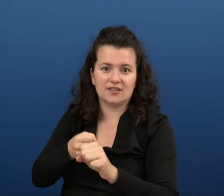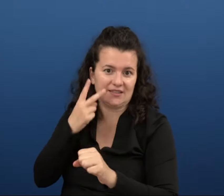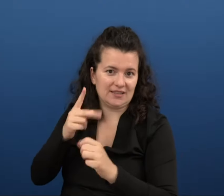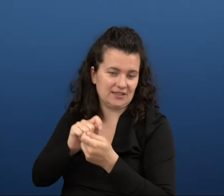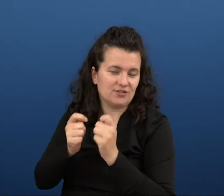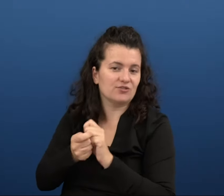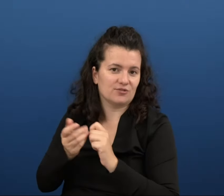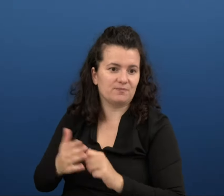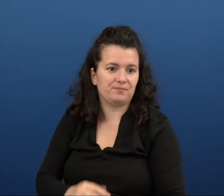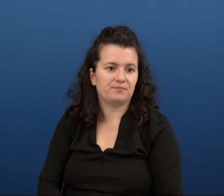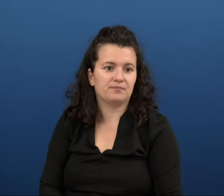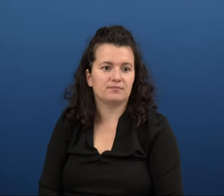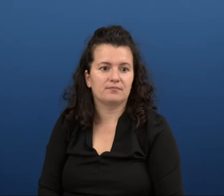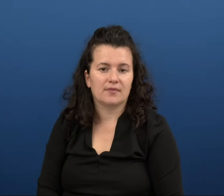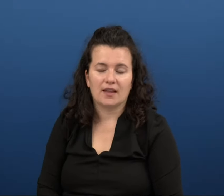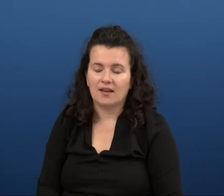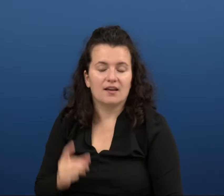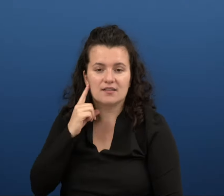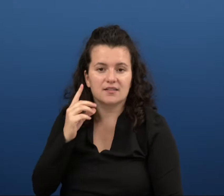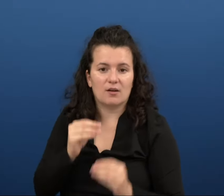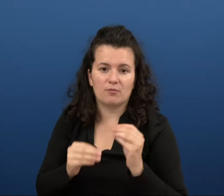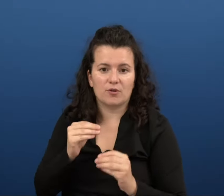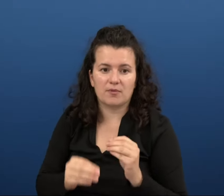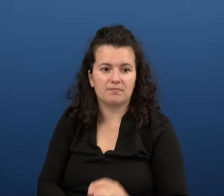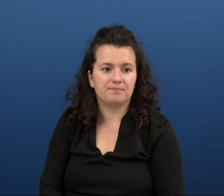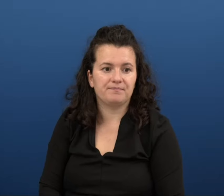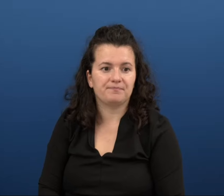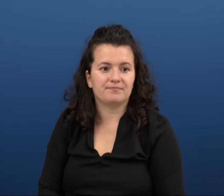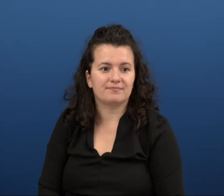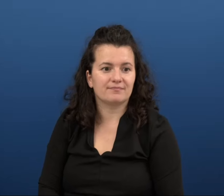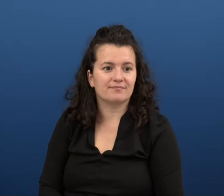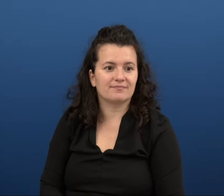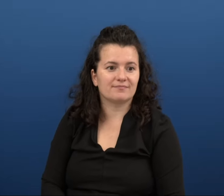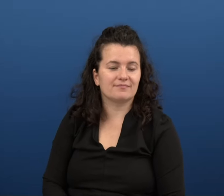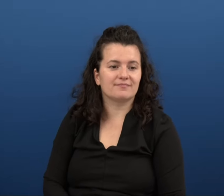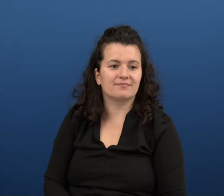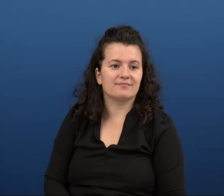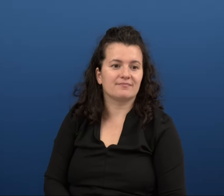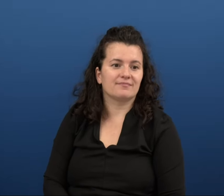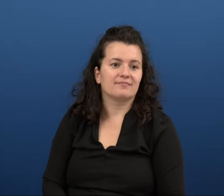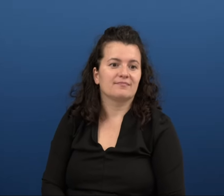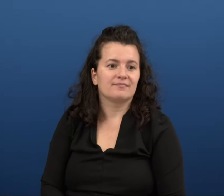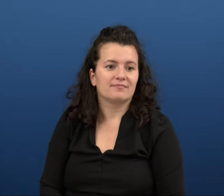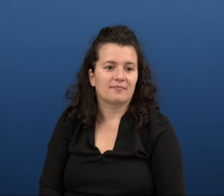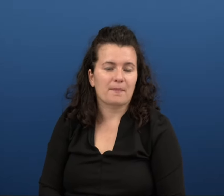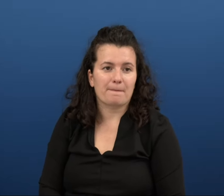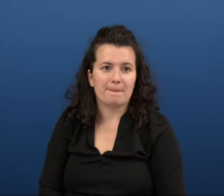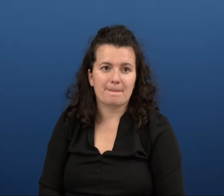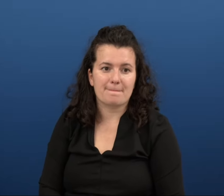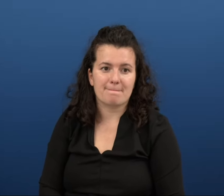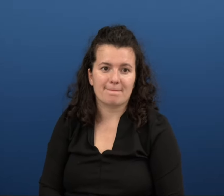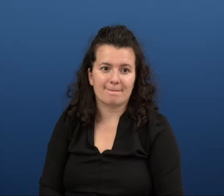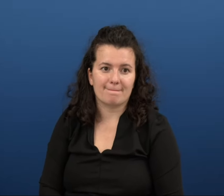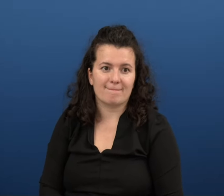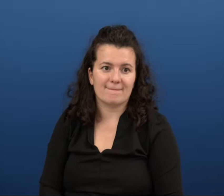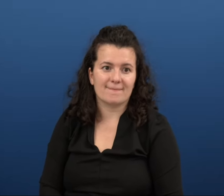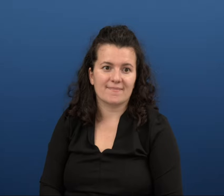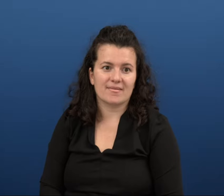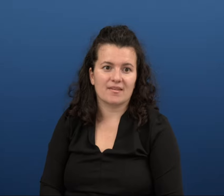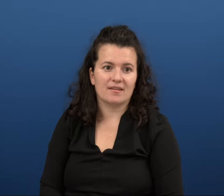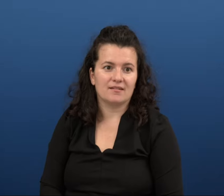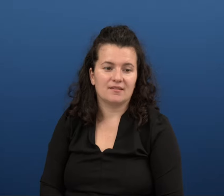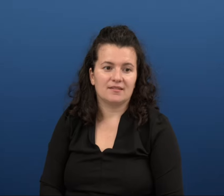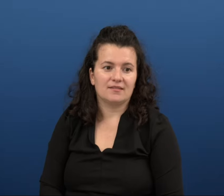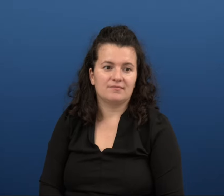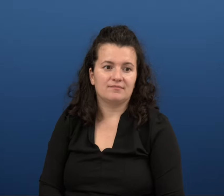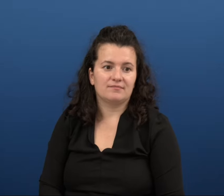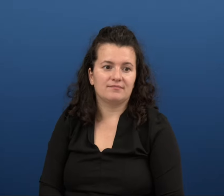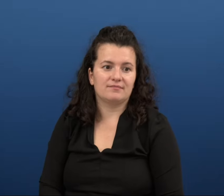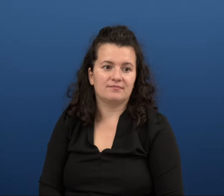we'll talk about is the end it's already been mentioned by my previous colleagues, is the